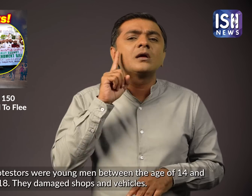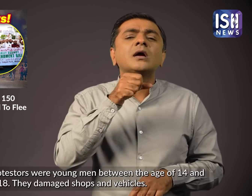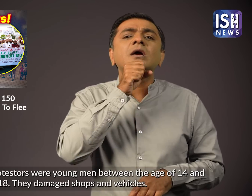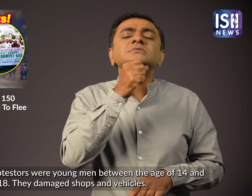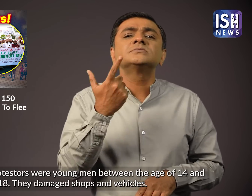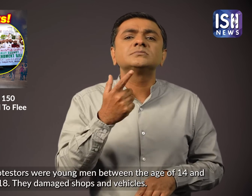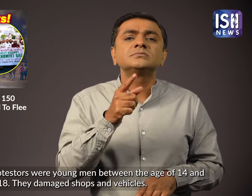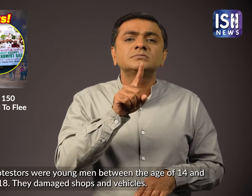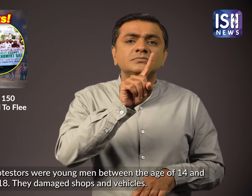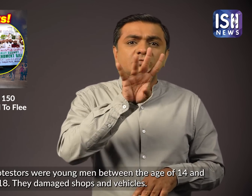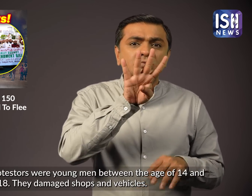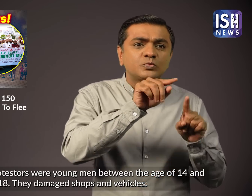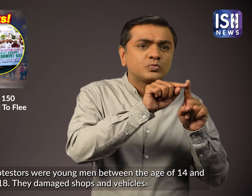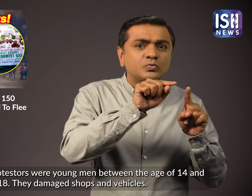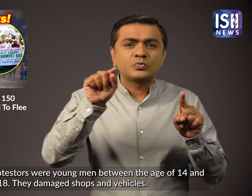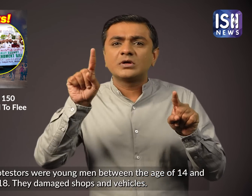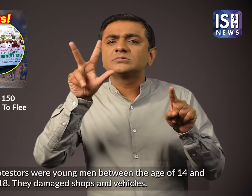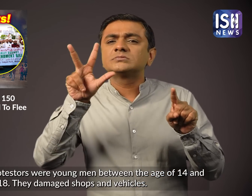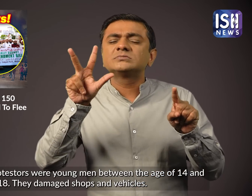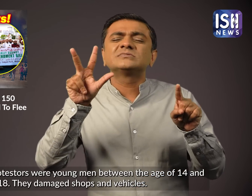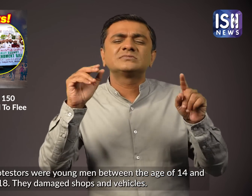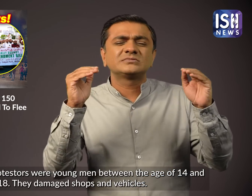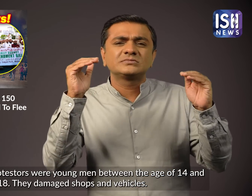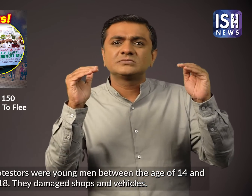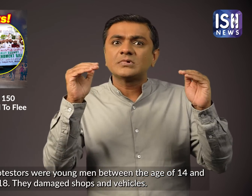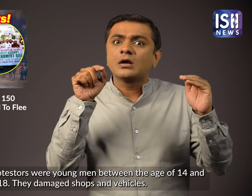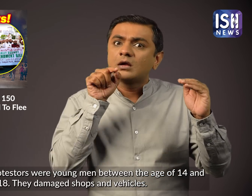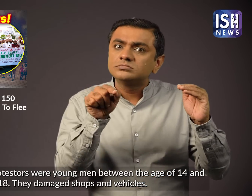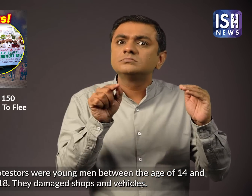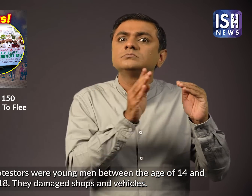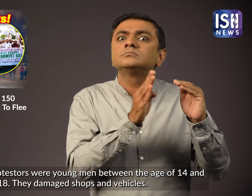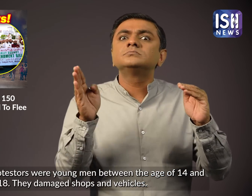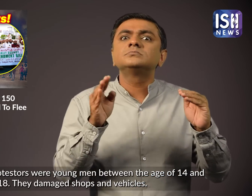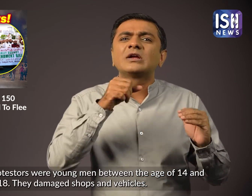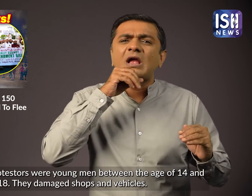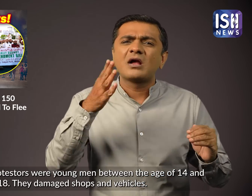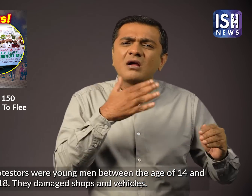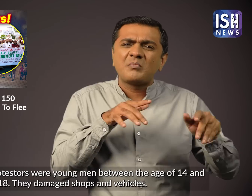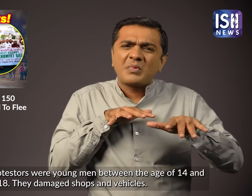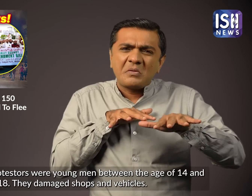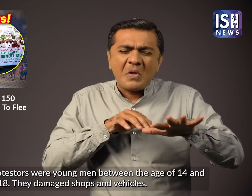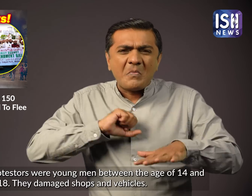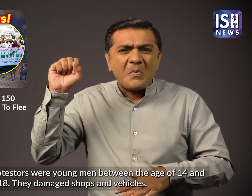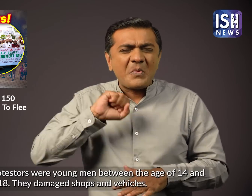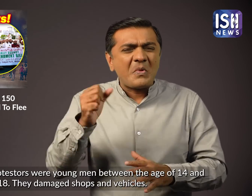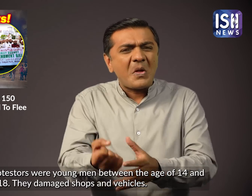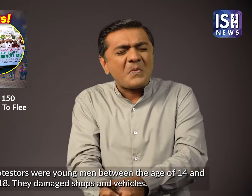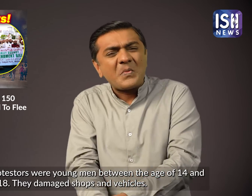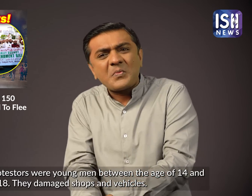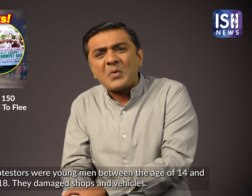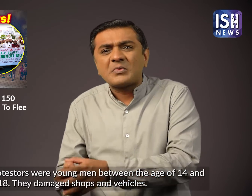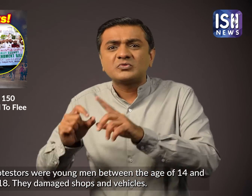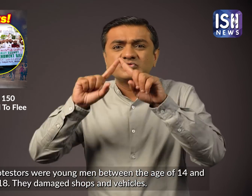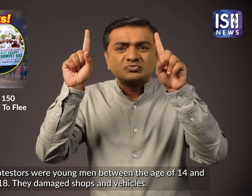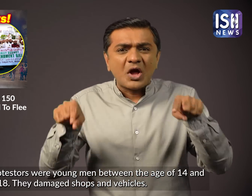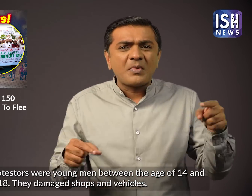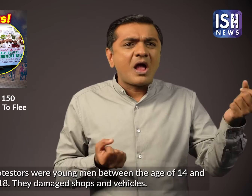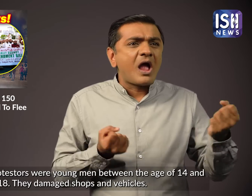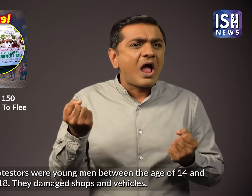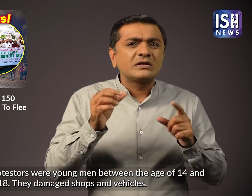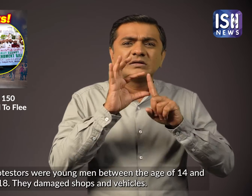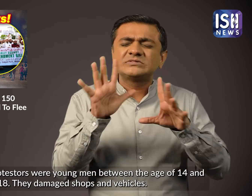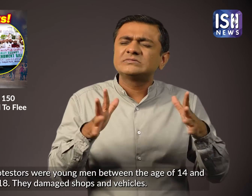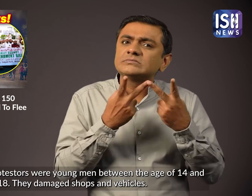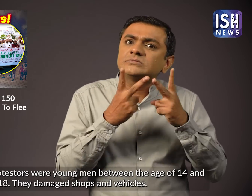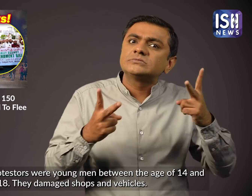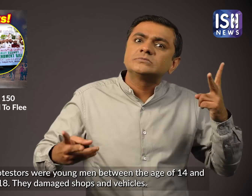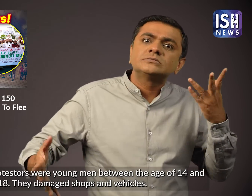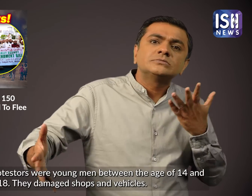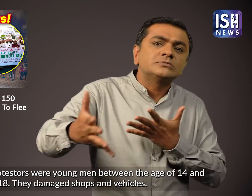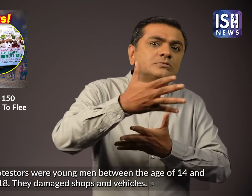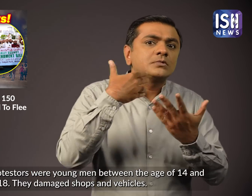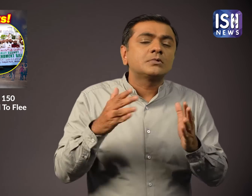Most of the protestors were young men between the age of 14 and 18. They damaged shops and vehicles.